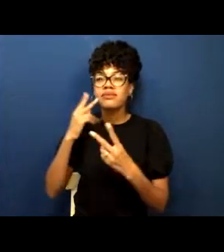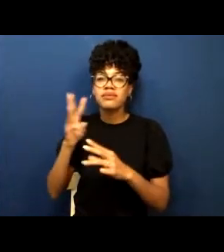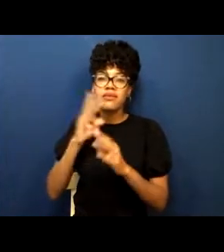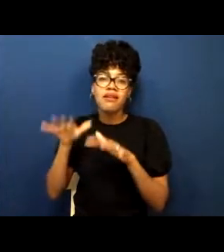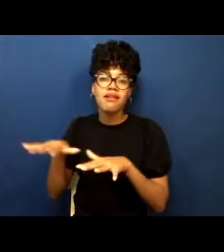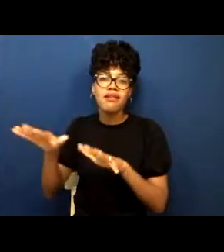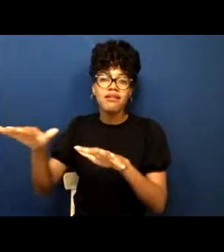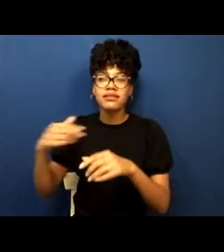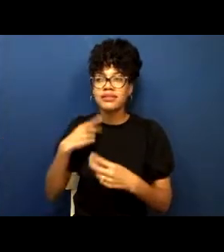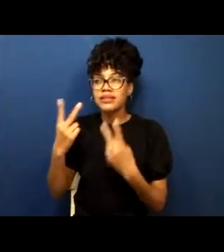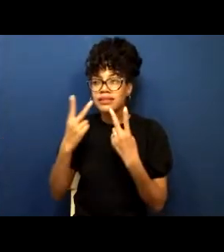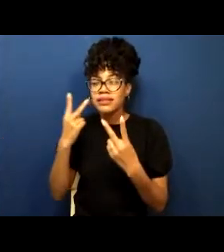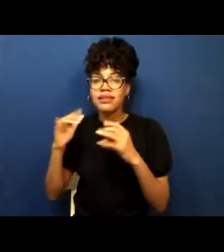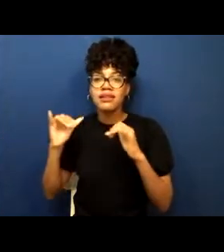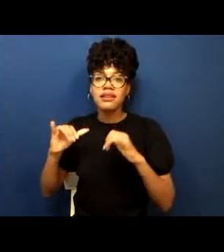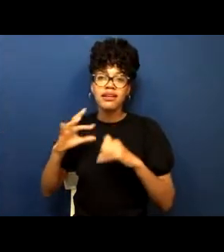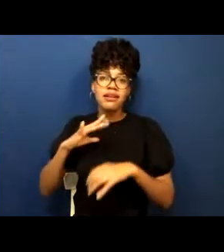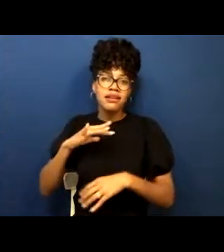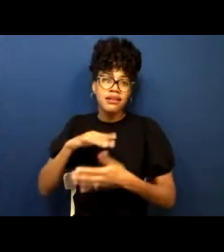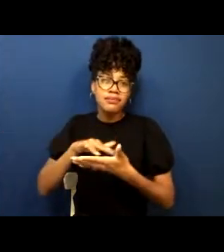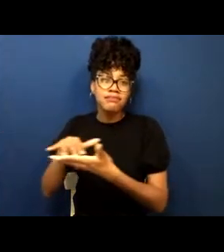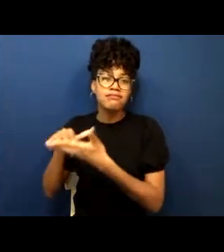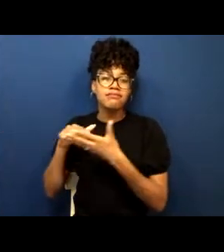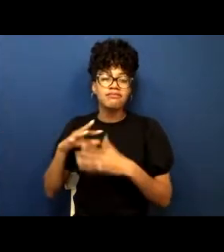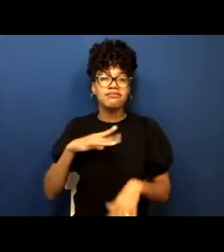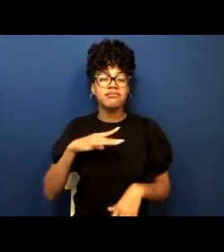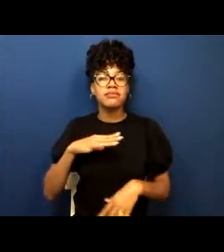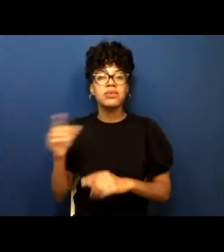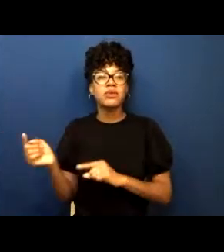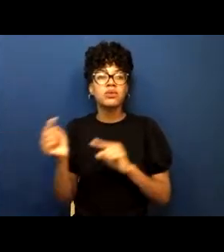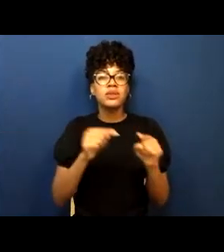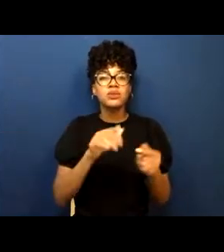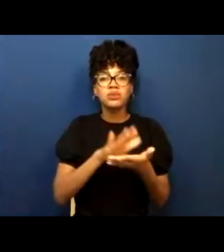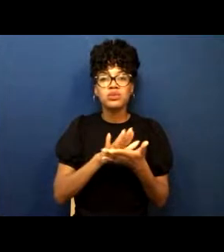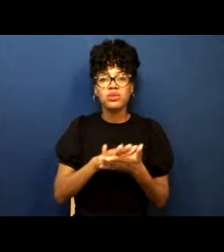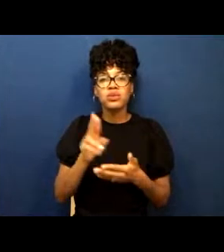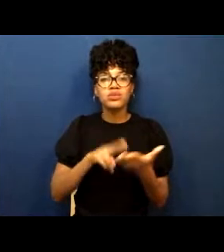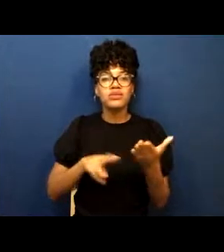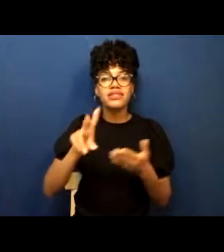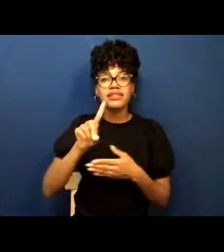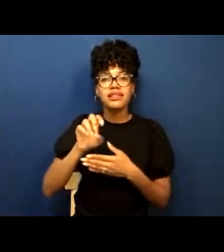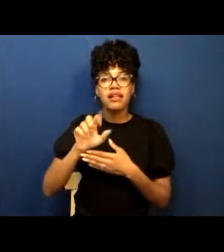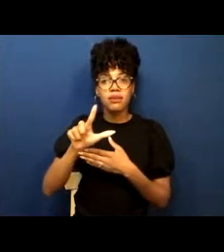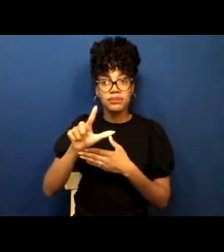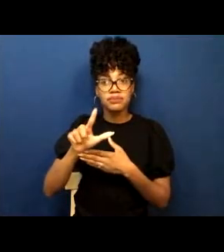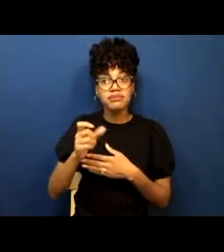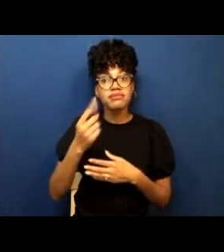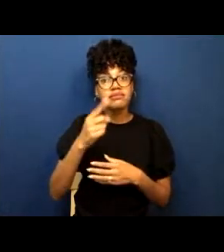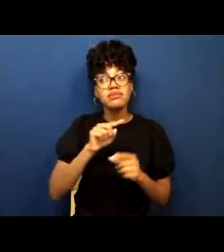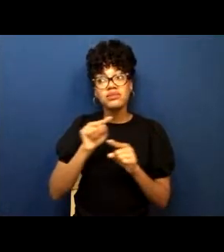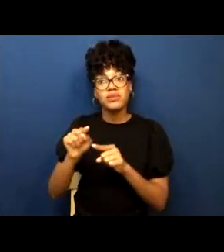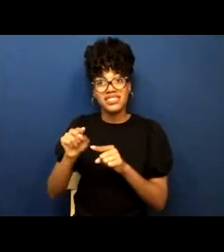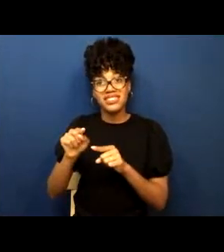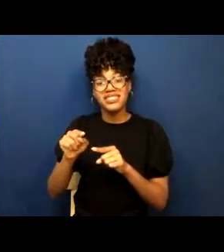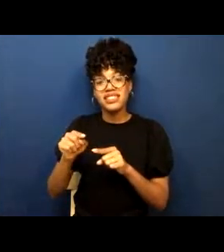And I went to school at the University of Delaware. But at a very young age, the saltwater bug bit me and it's been a central part of my life